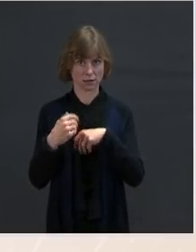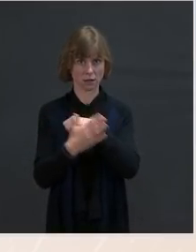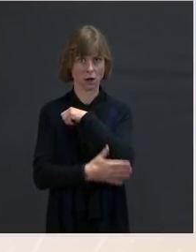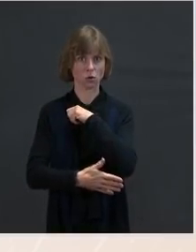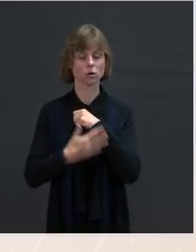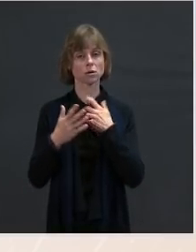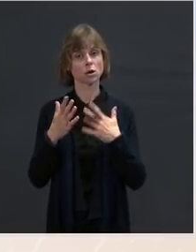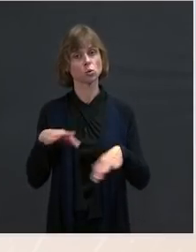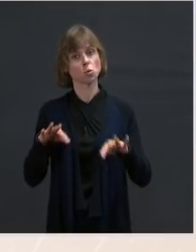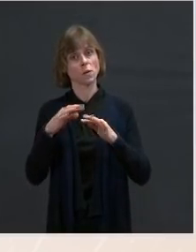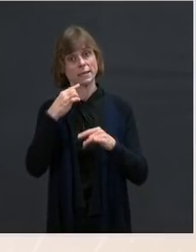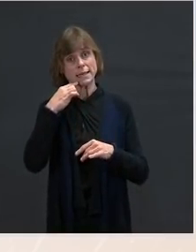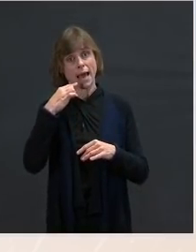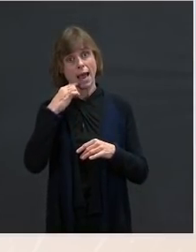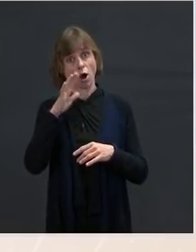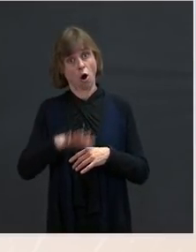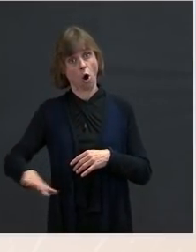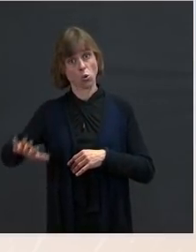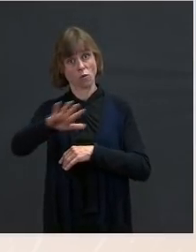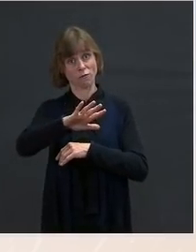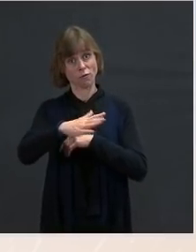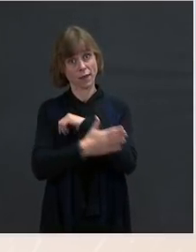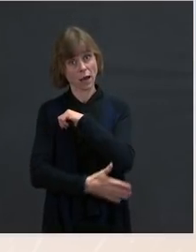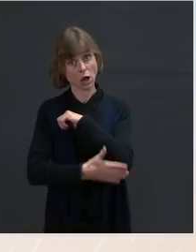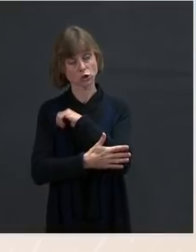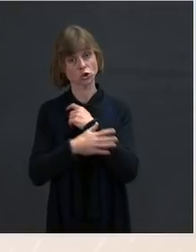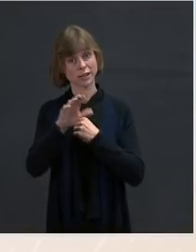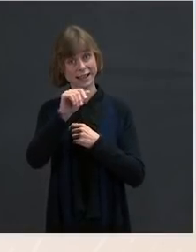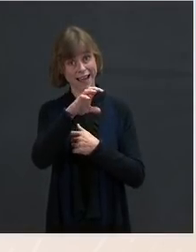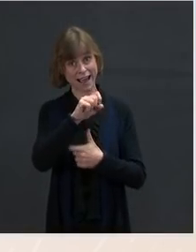cases, hospitalizations, and deaths currently are plummeting.